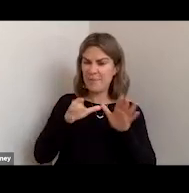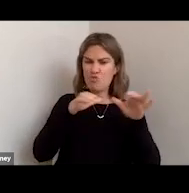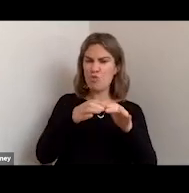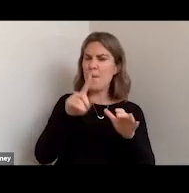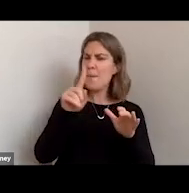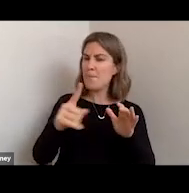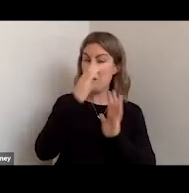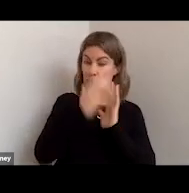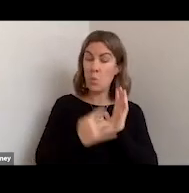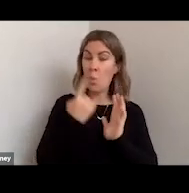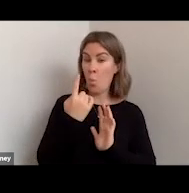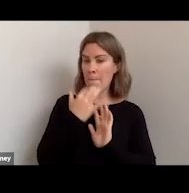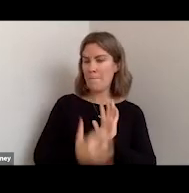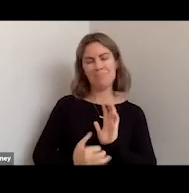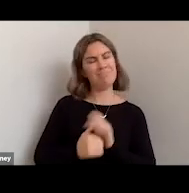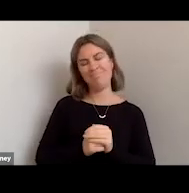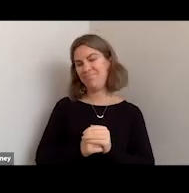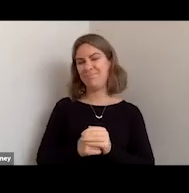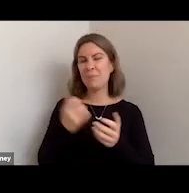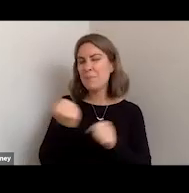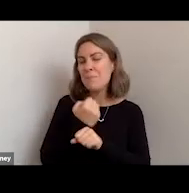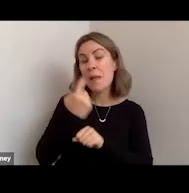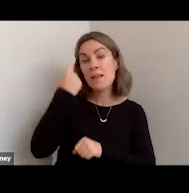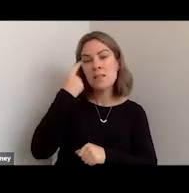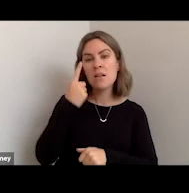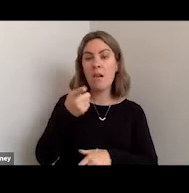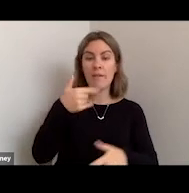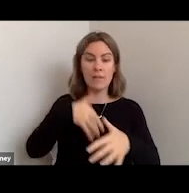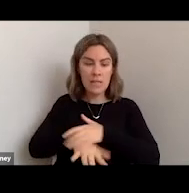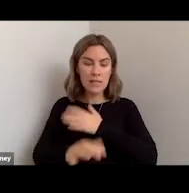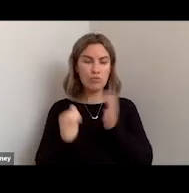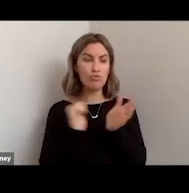newsagency and go to a travel section, do you pick up the luxury